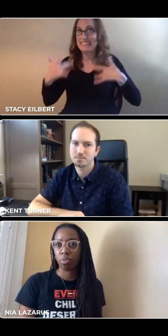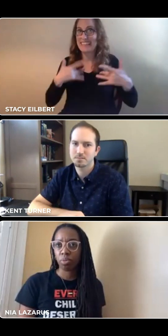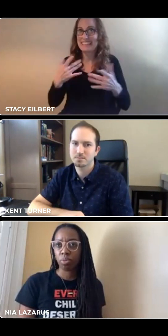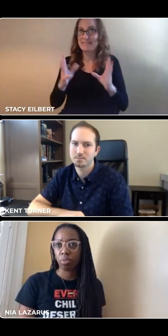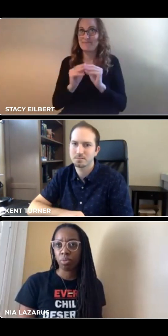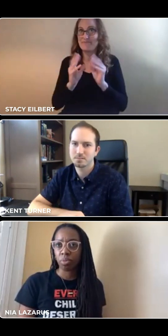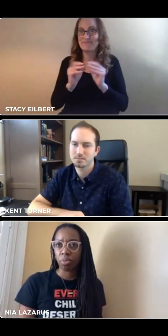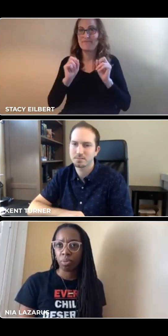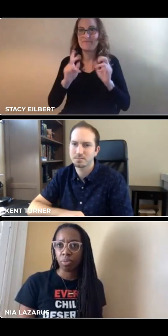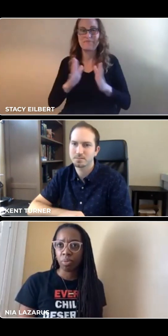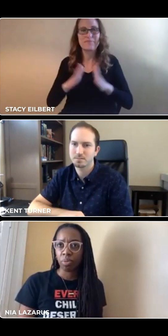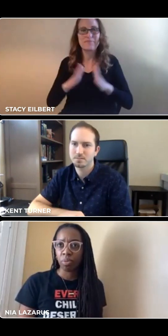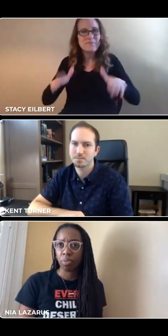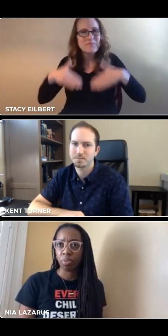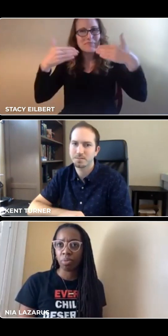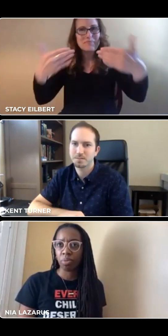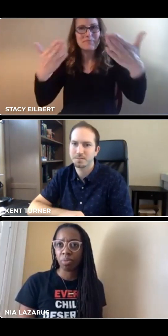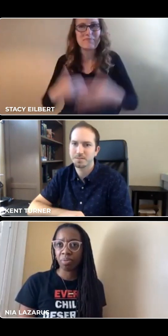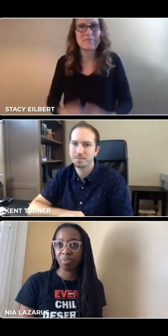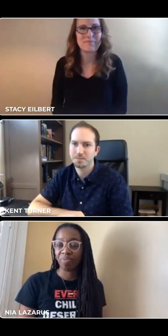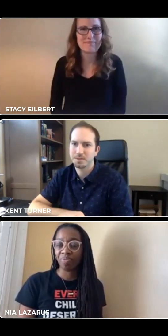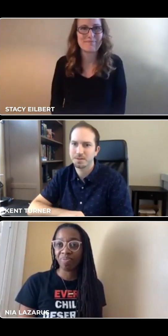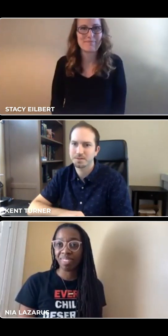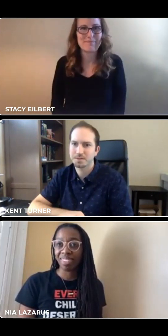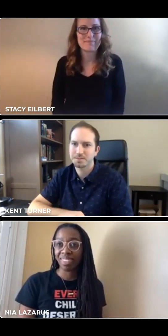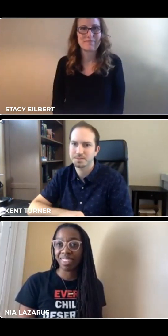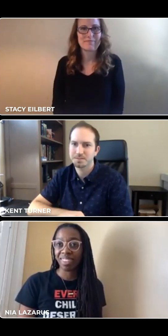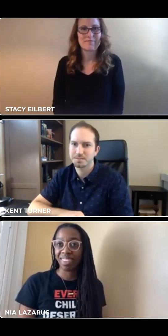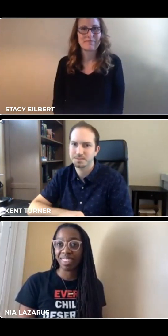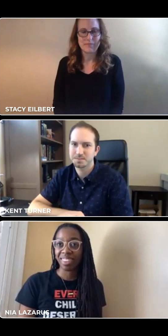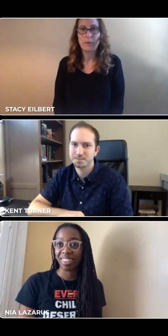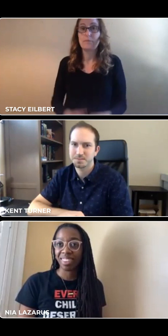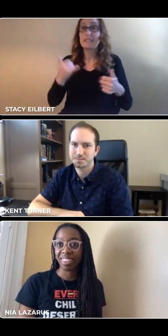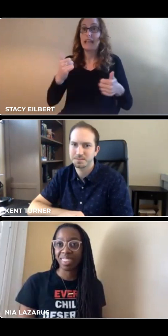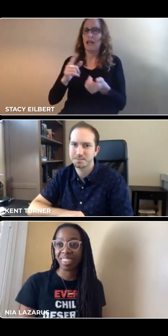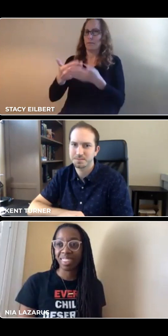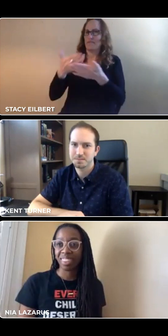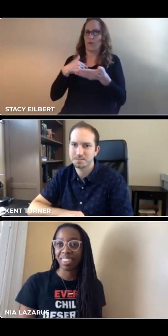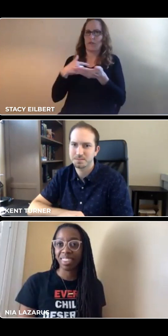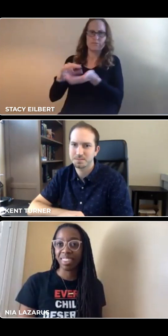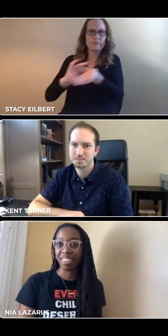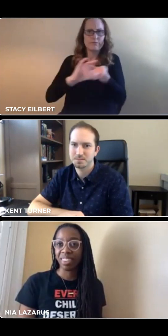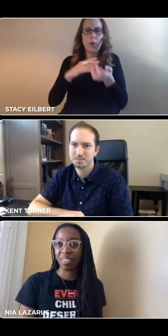All right, are we all ready for an exciting meeting? Let's go ahead and proceed.